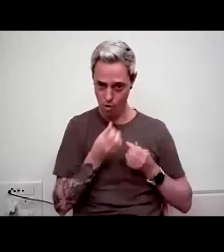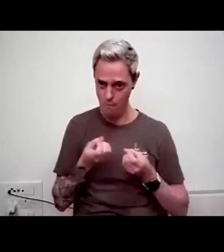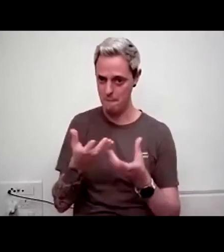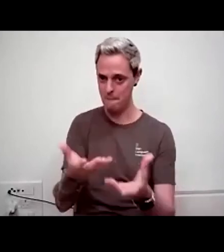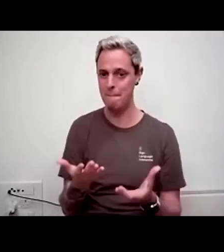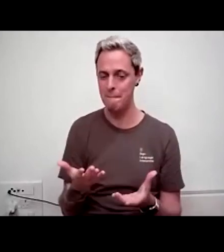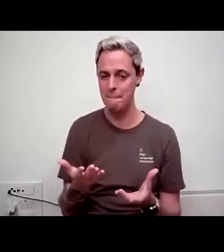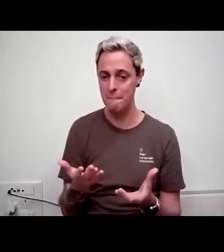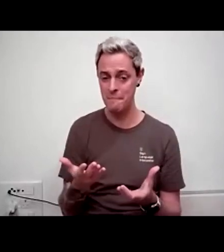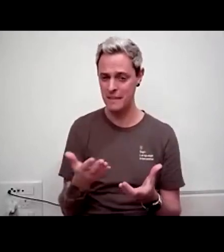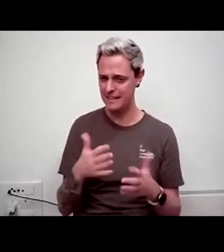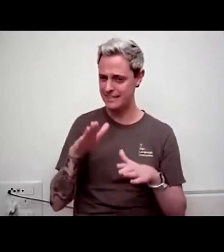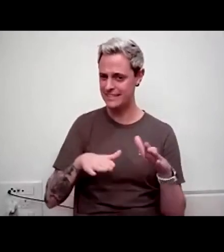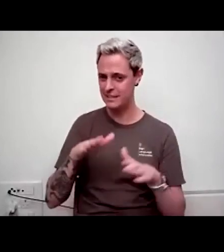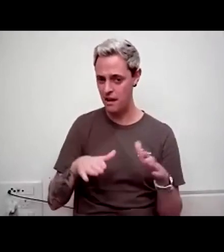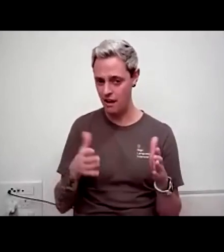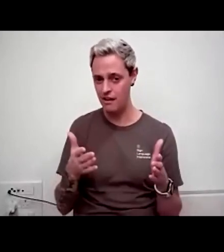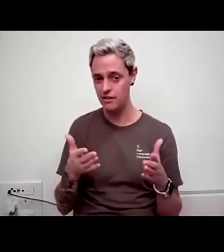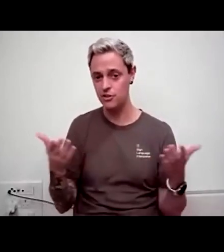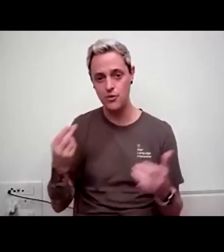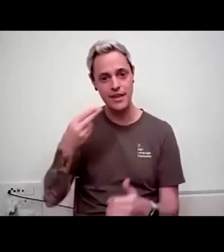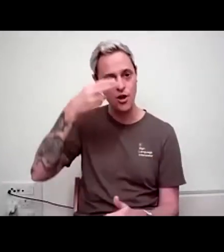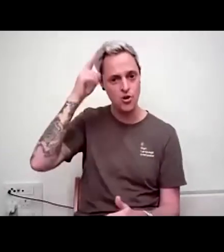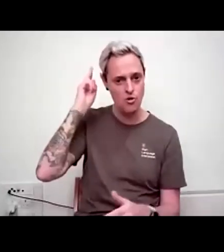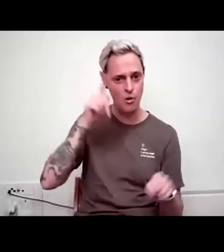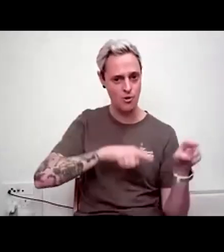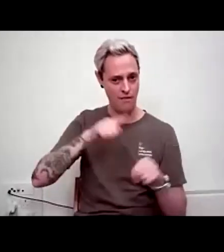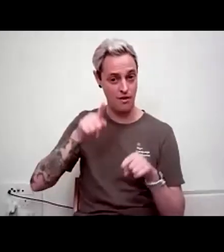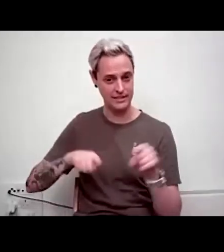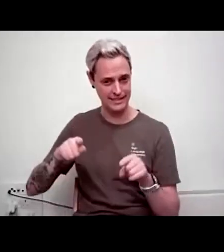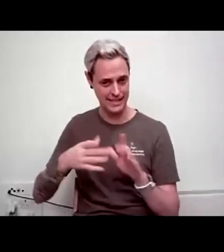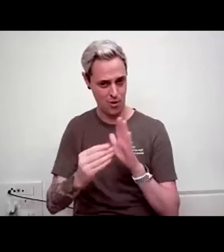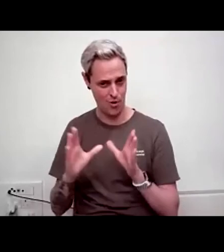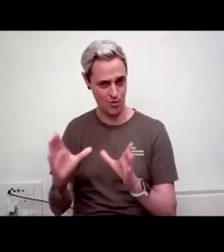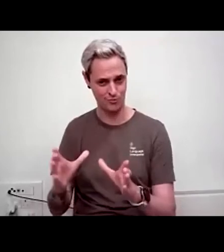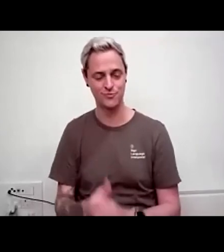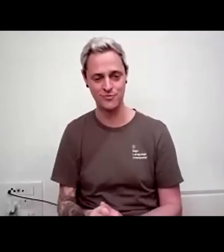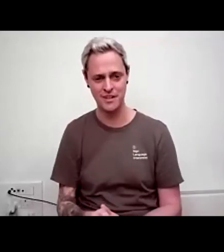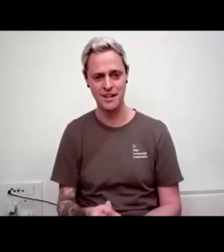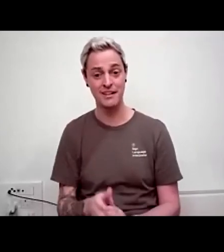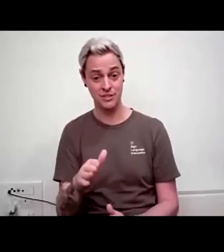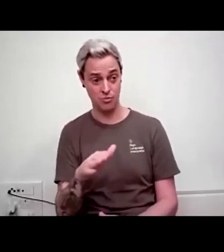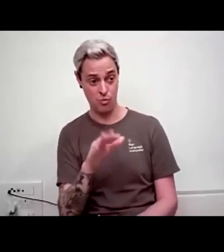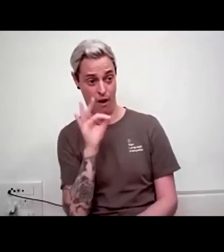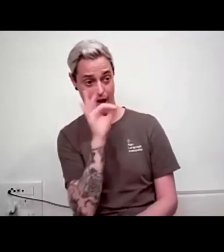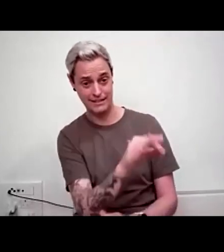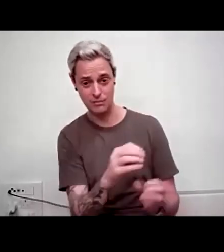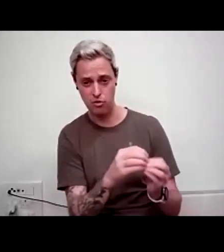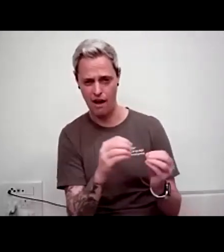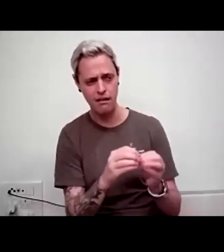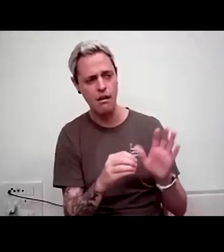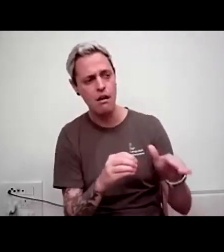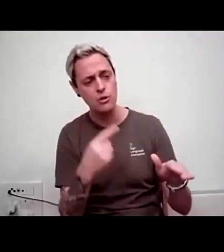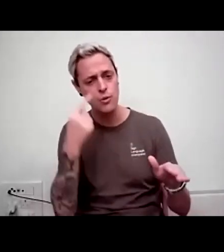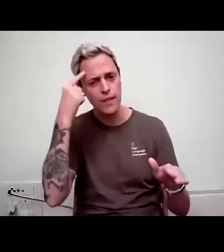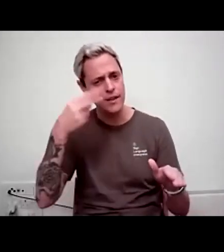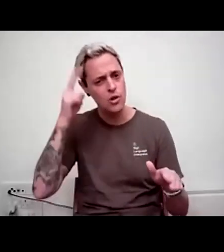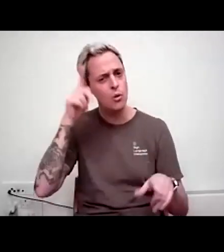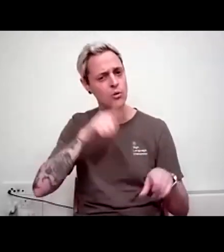as going hand in hand with the idea of neurodiversity, so I want to ask Brian first does he think that neurodiversity corresponds